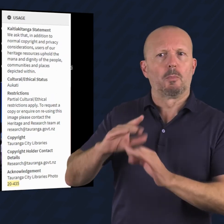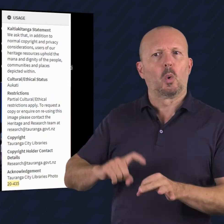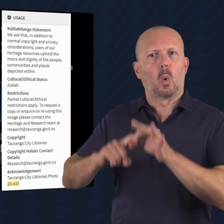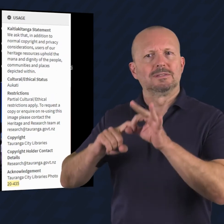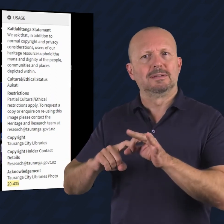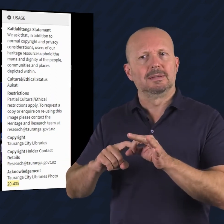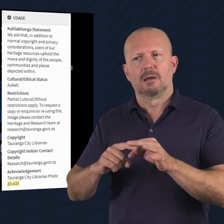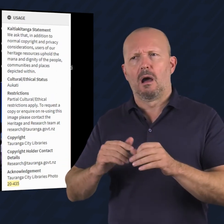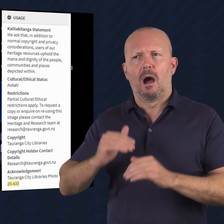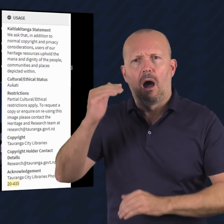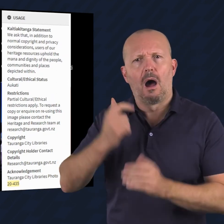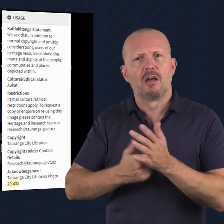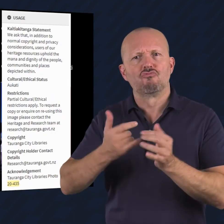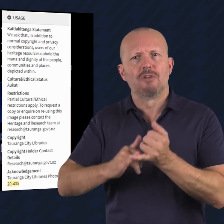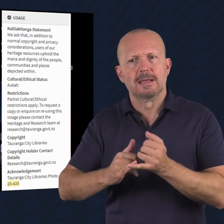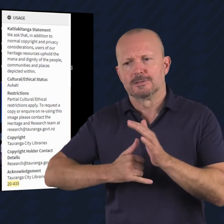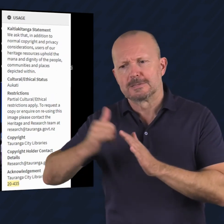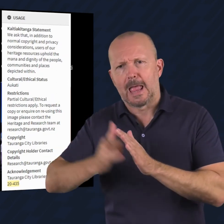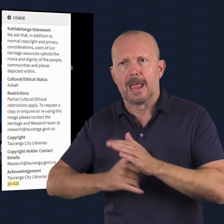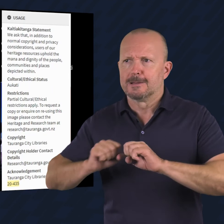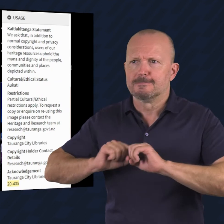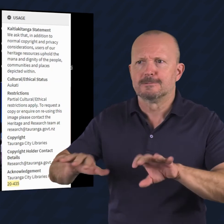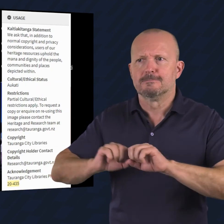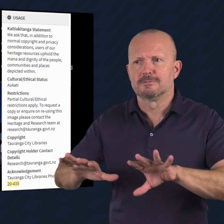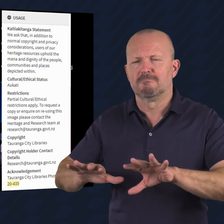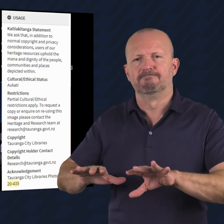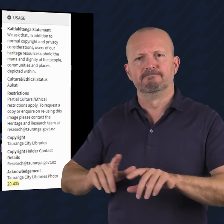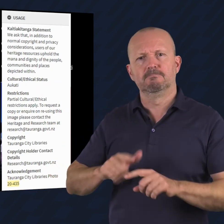we've refrained from licencing it with a CC-BY-4.0 licence